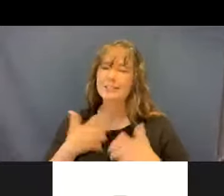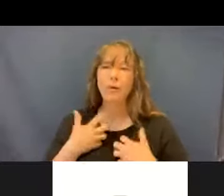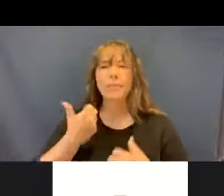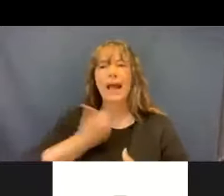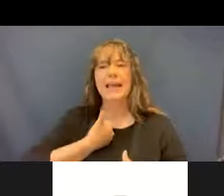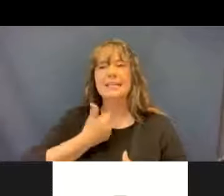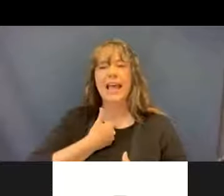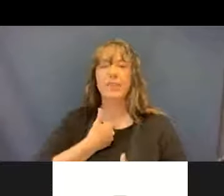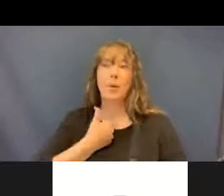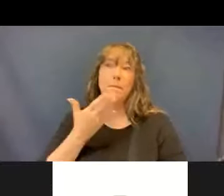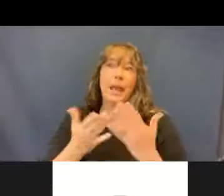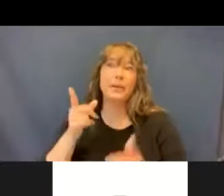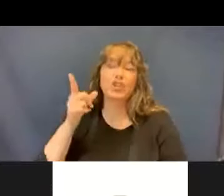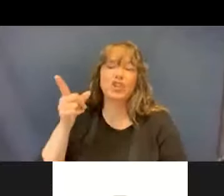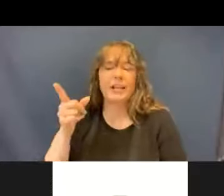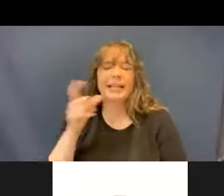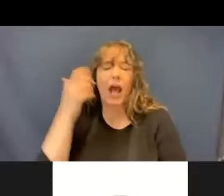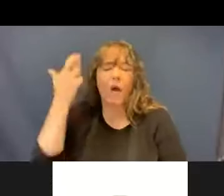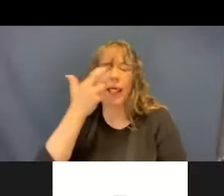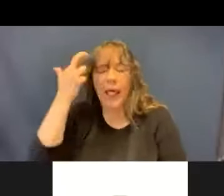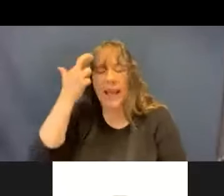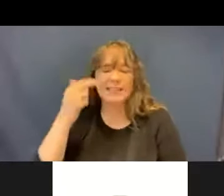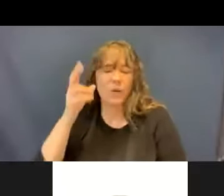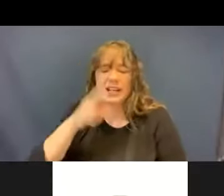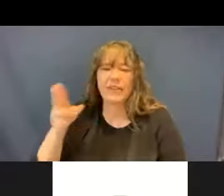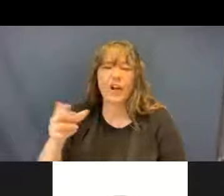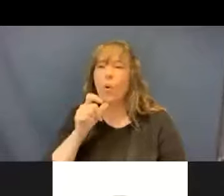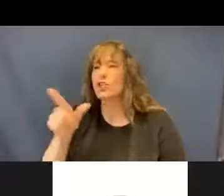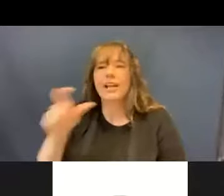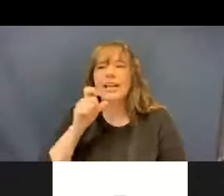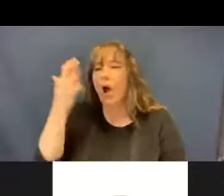probably didn't realize that I was hard of hearing or didn't realize that I honestly